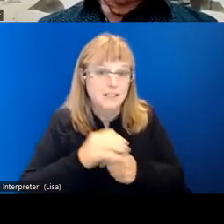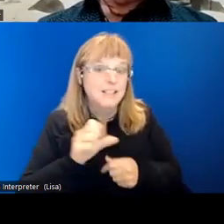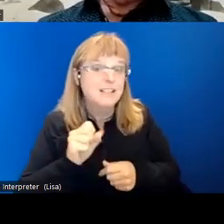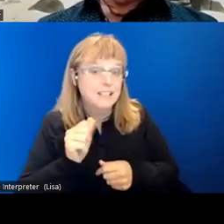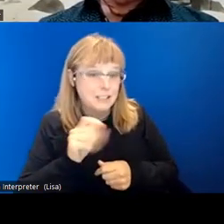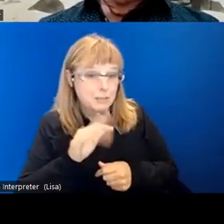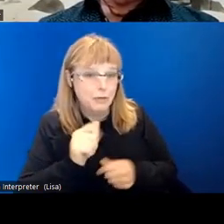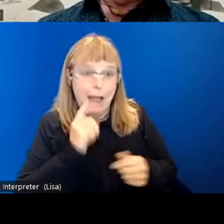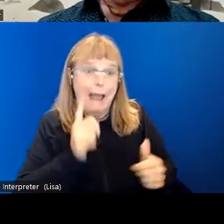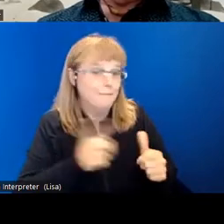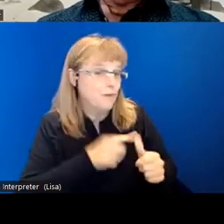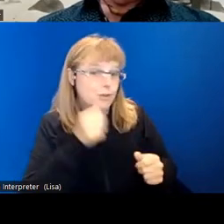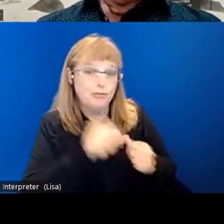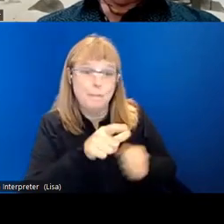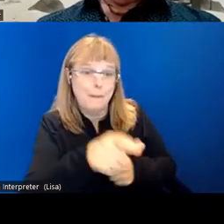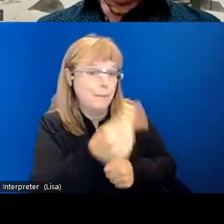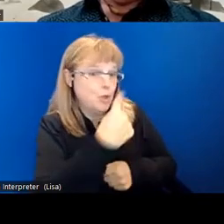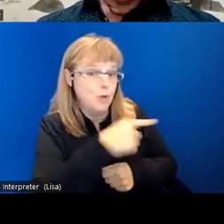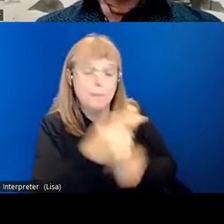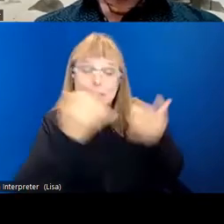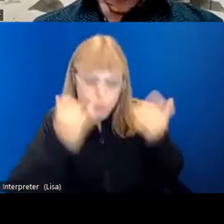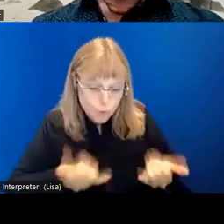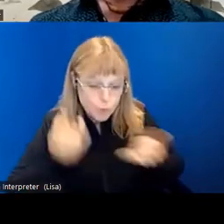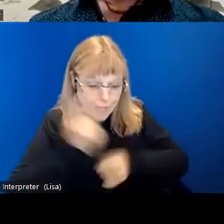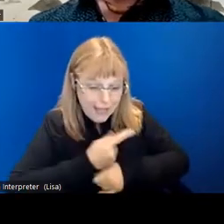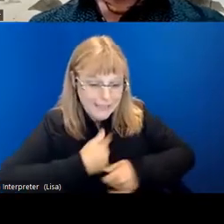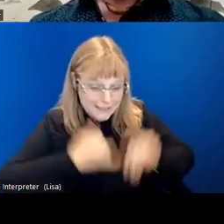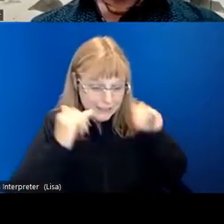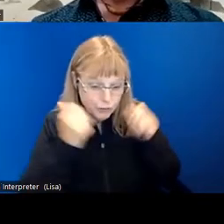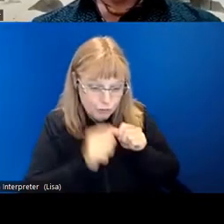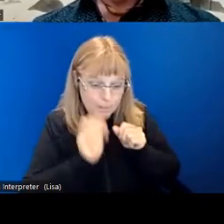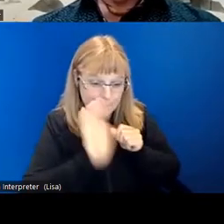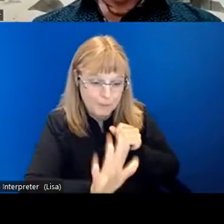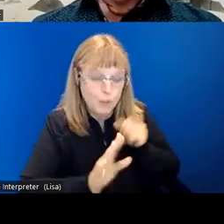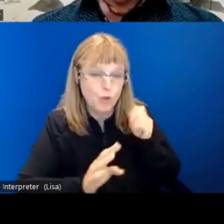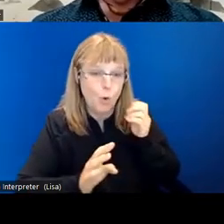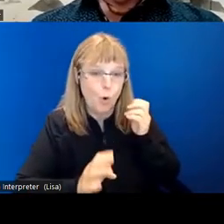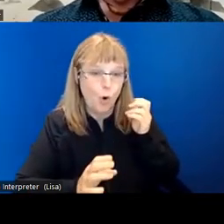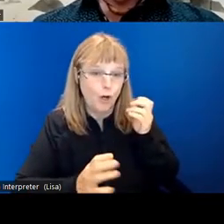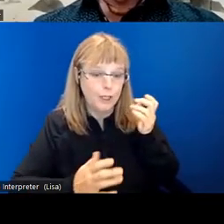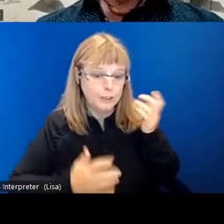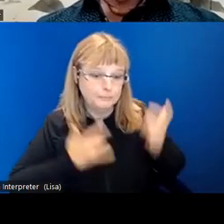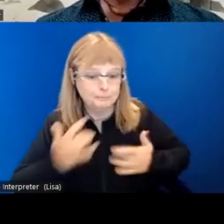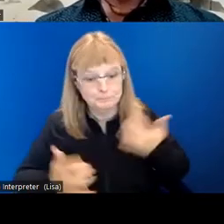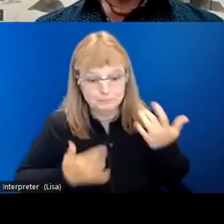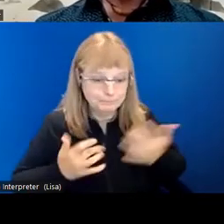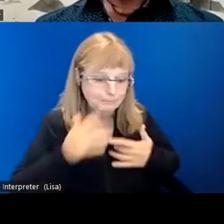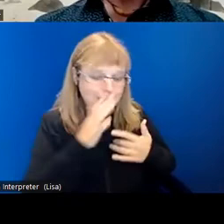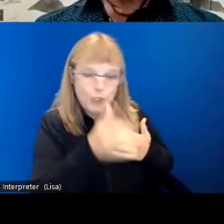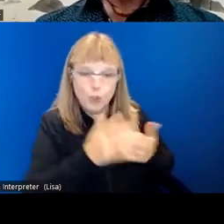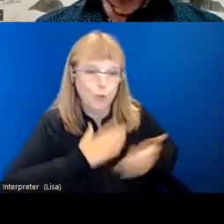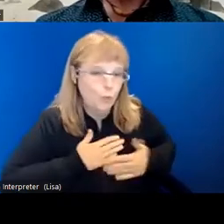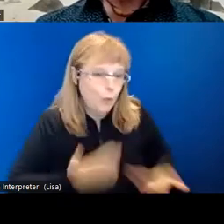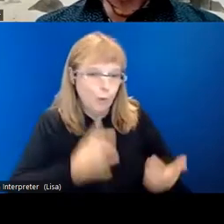I mean, I, to this day, remember your energy and we would like really meet people and look them in the eye